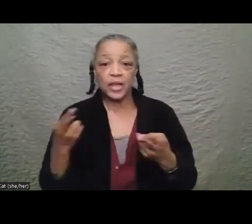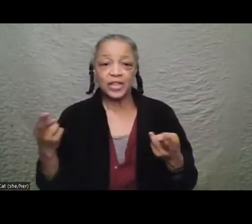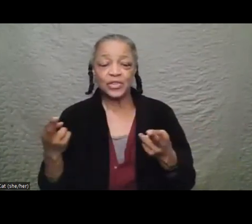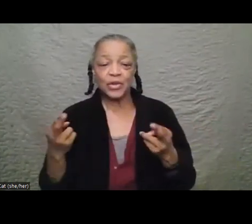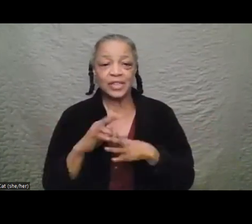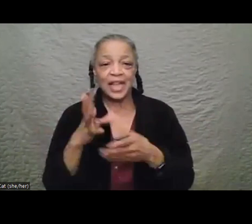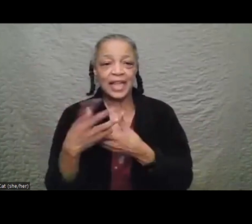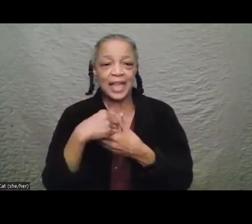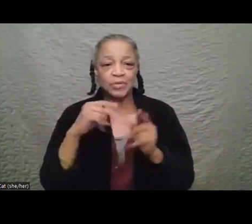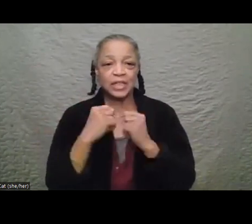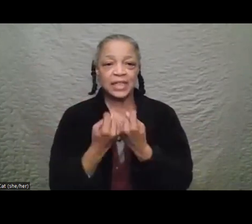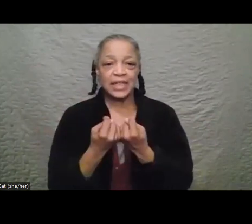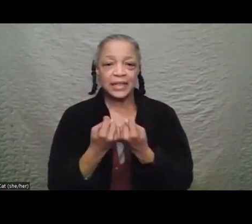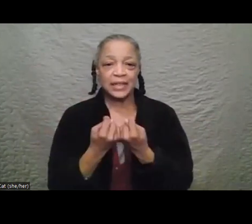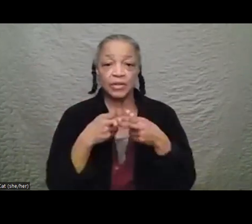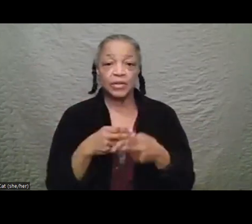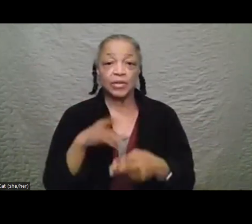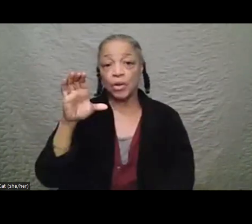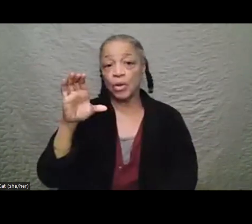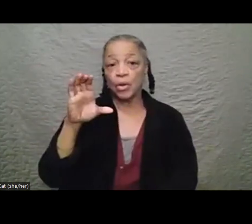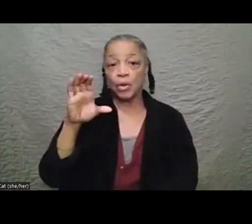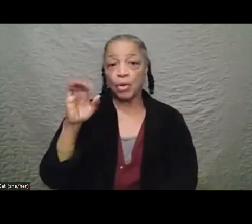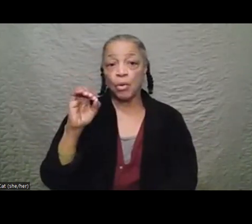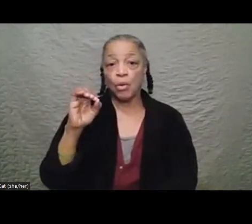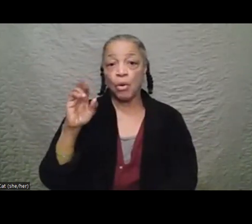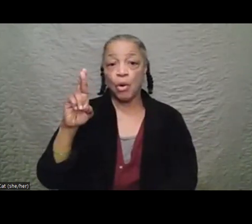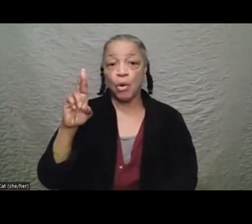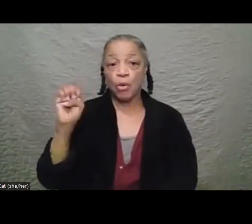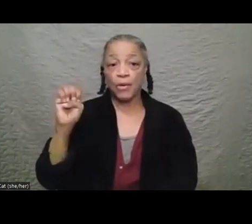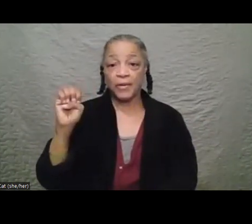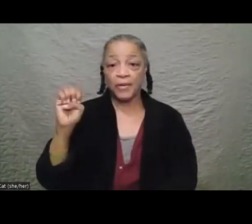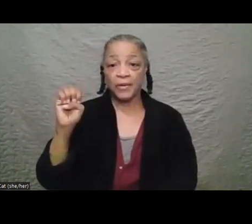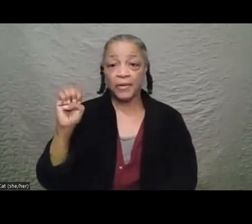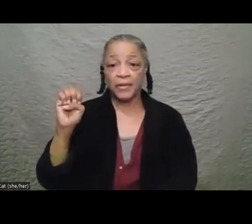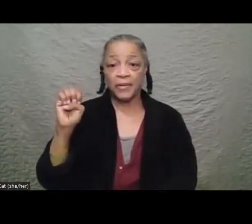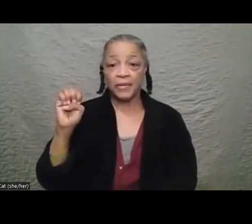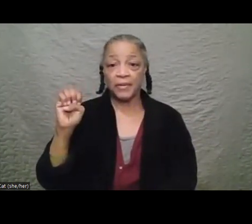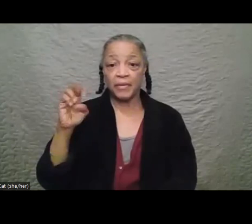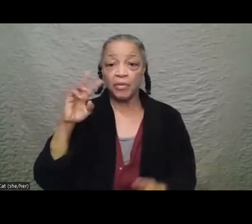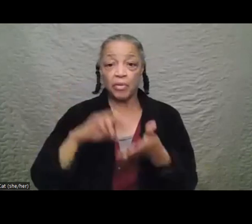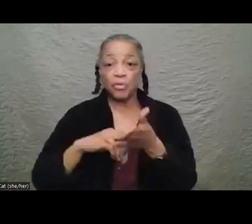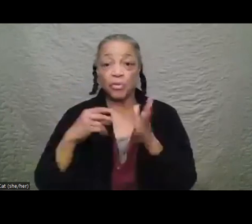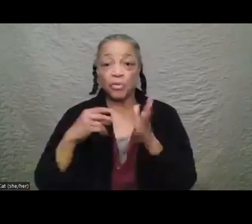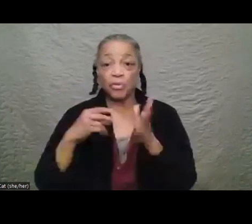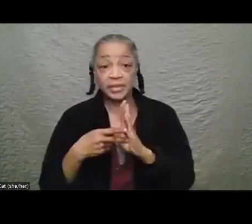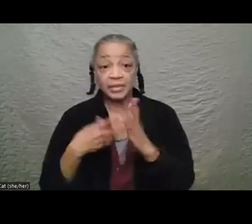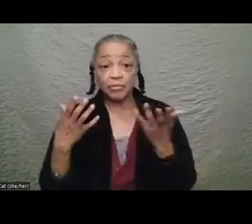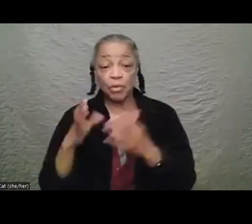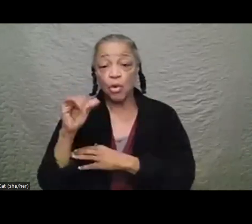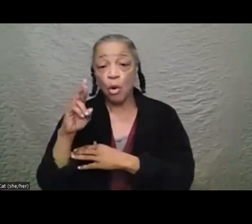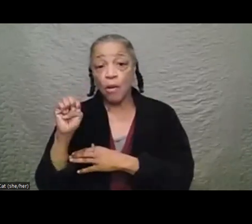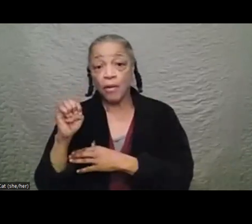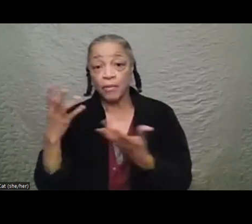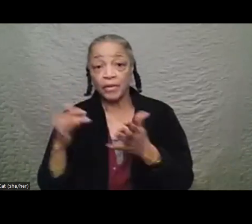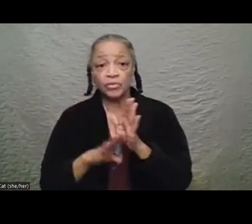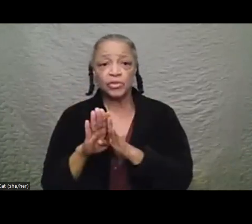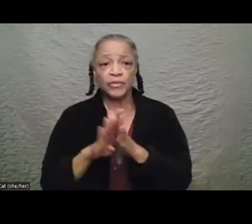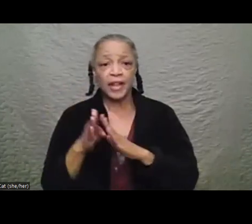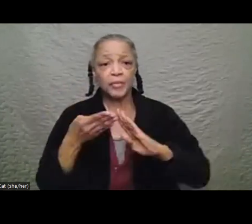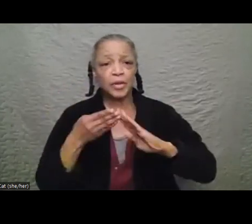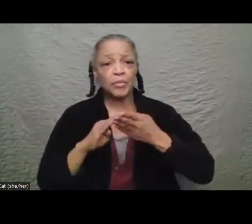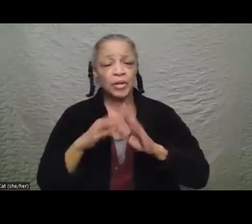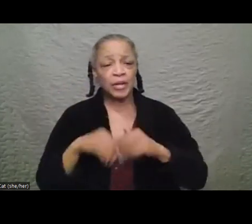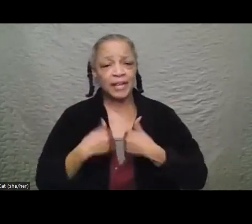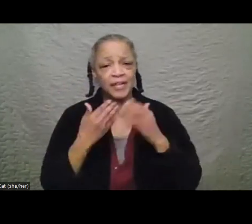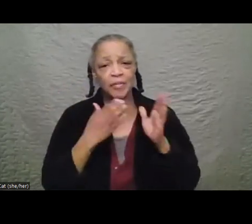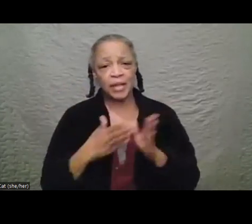It's called core . The purpose is to develop a community living plan for Laguna residents